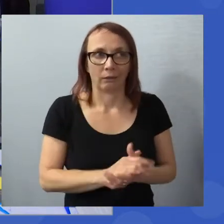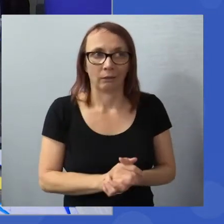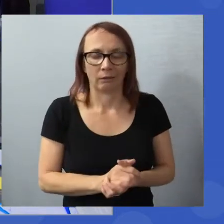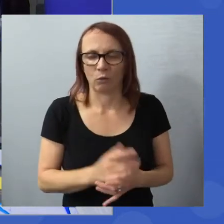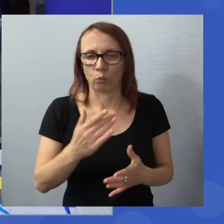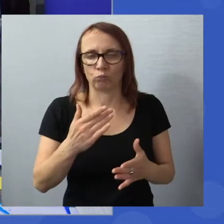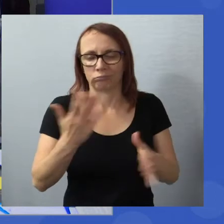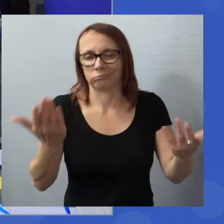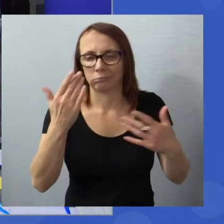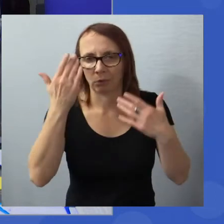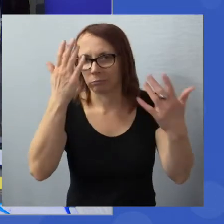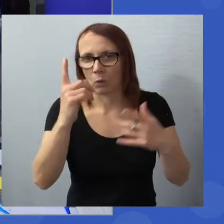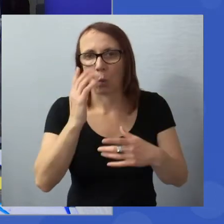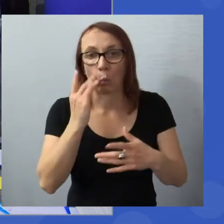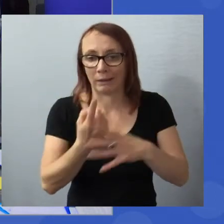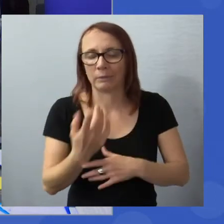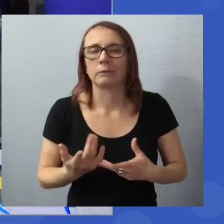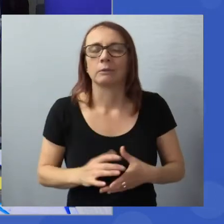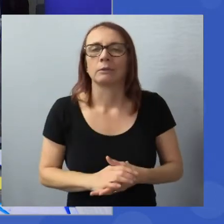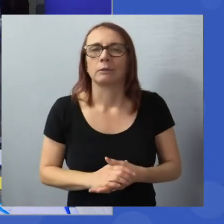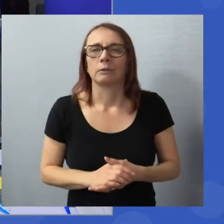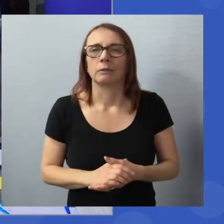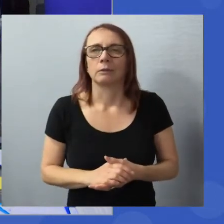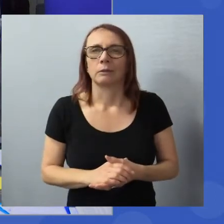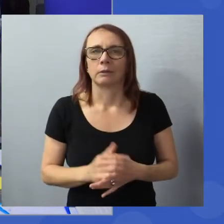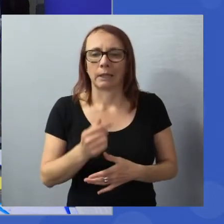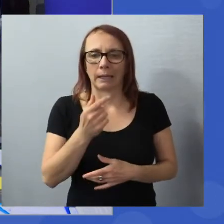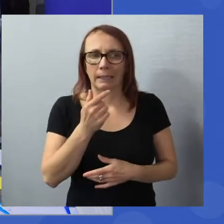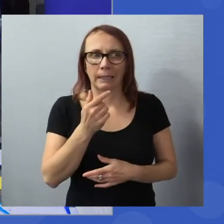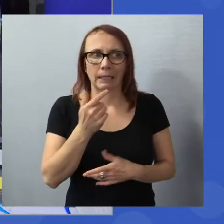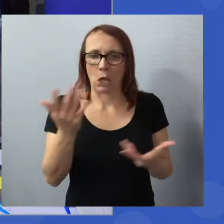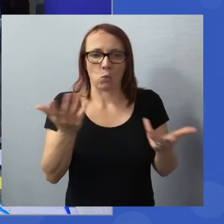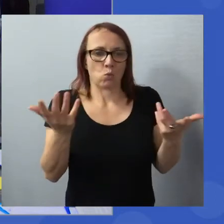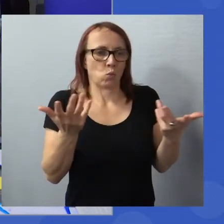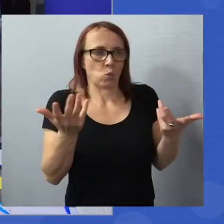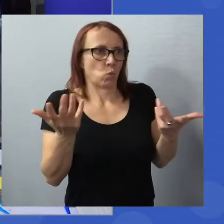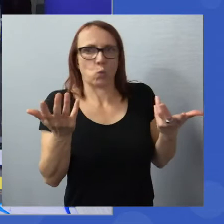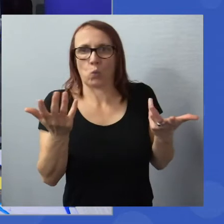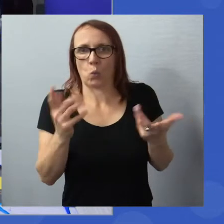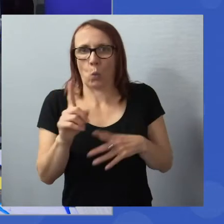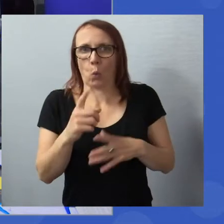to happen people will do we stand there now and regards to this and the bigger